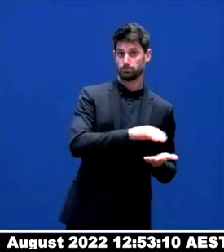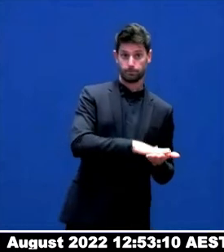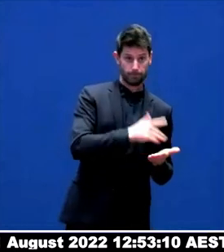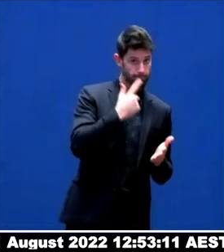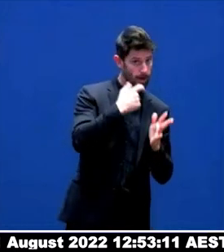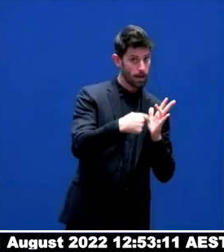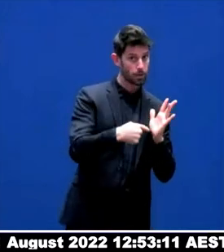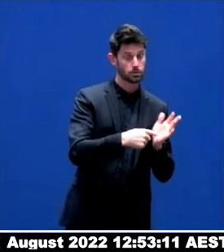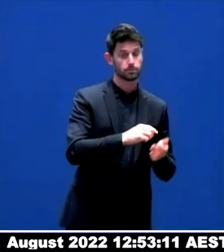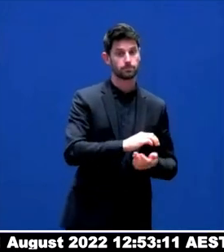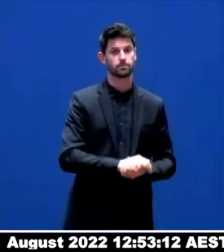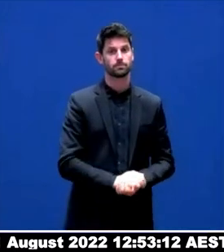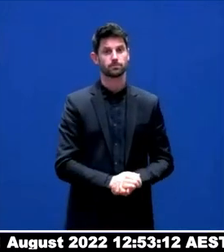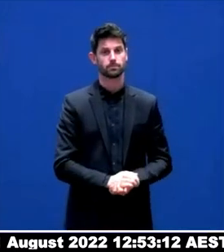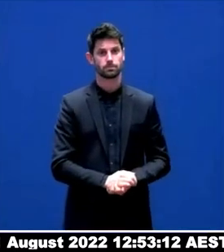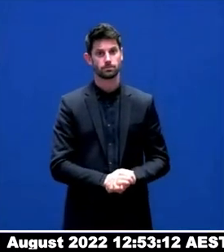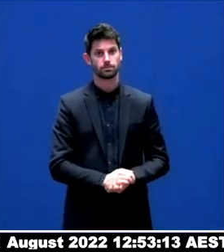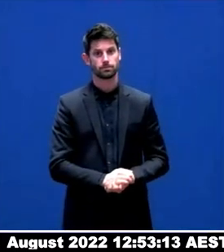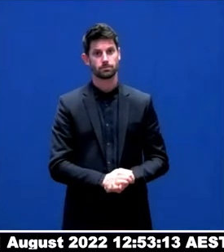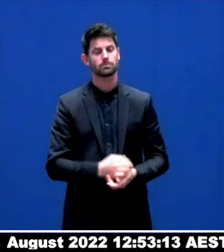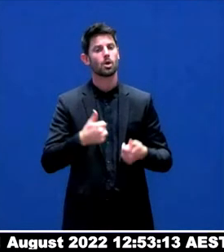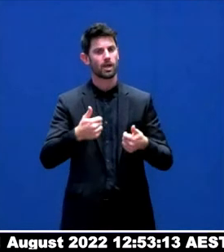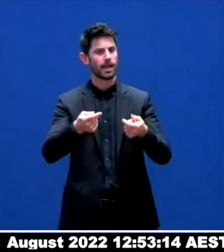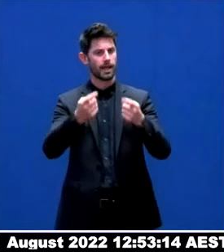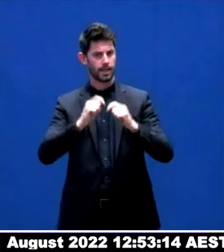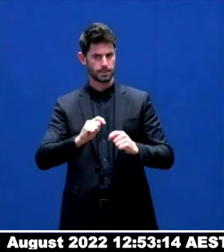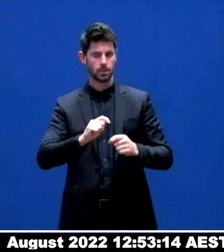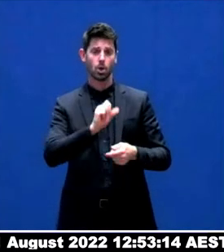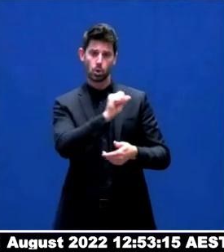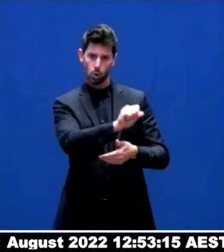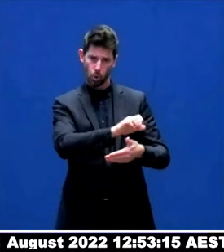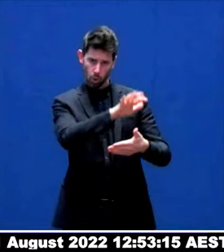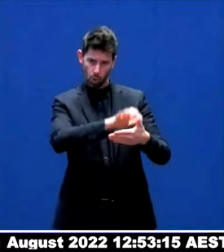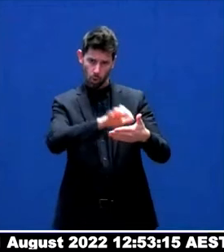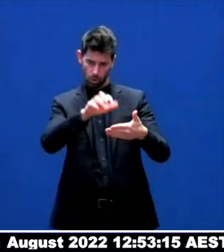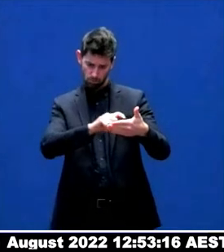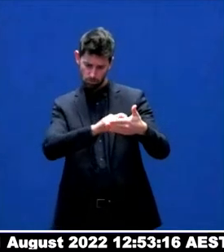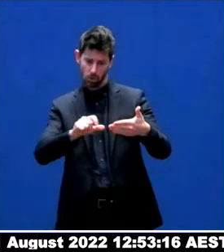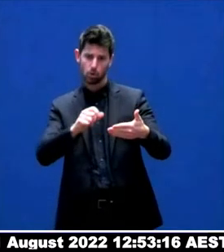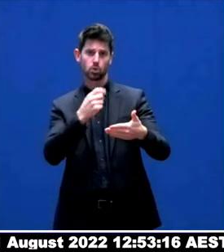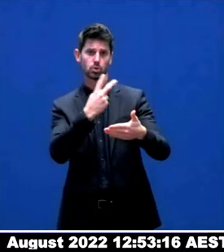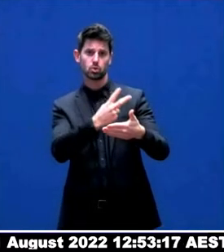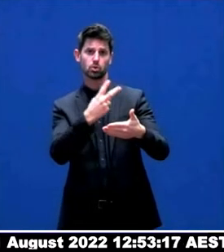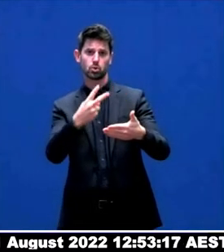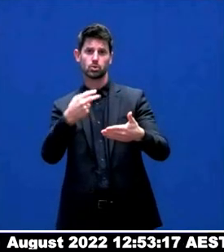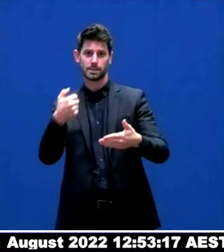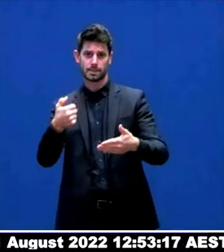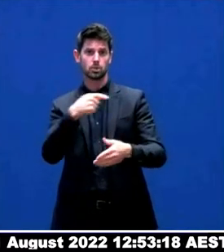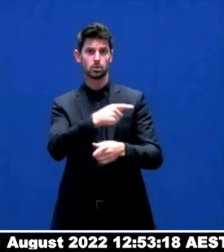Can I take you to a part of your statement that - I think it's paragraph 226 where you talk about the regulation of boarding houses in New South